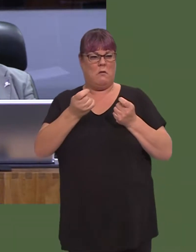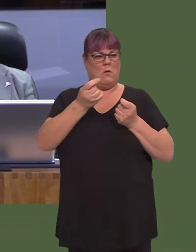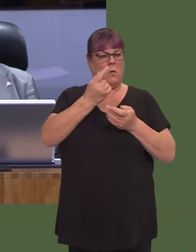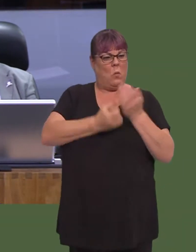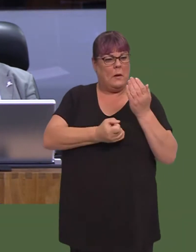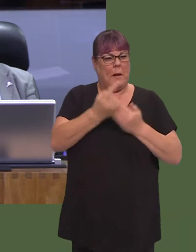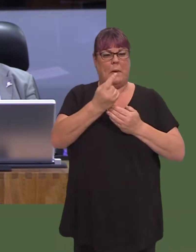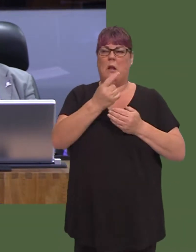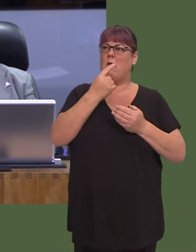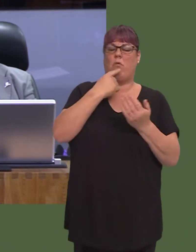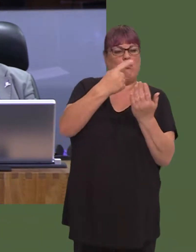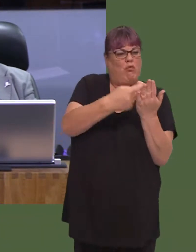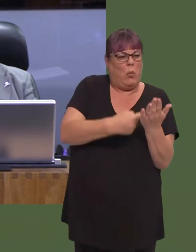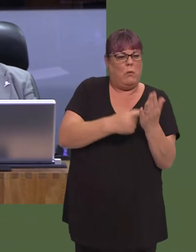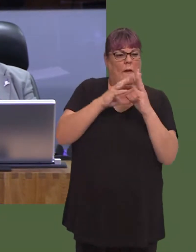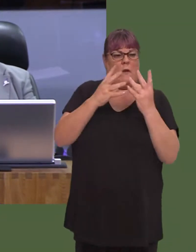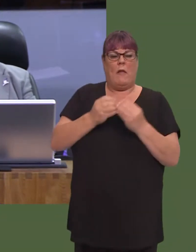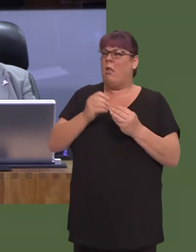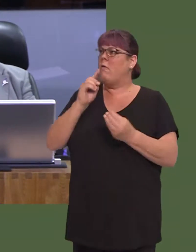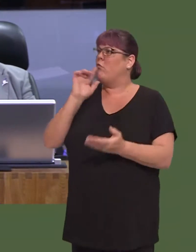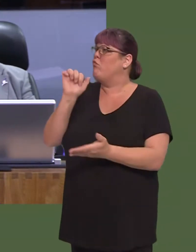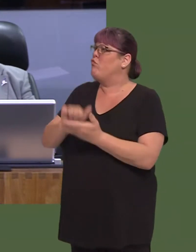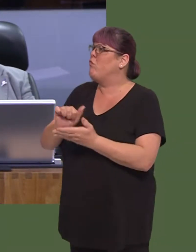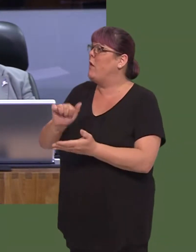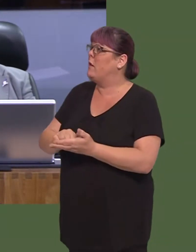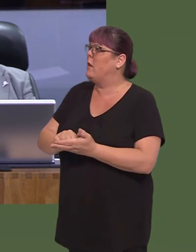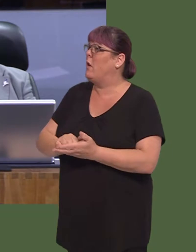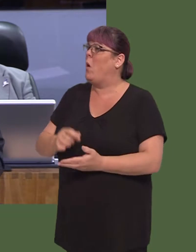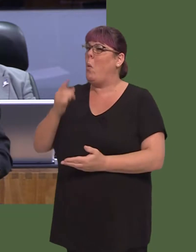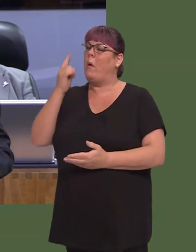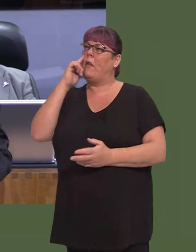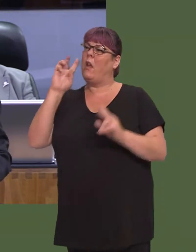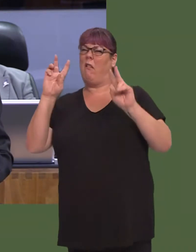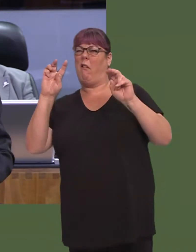Paul Davies AM: Thank you, Deputy Presiding Officer. First Minister, are you ashamed of